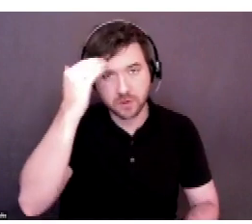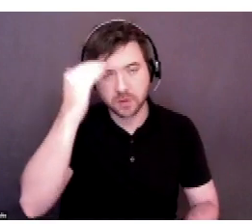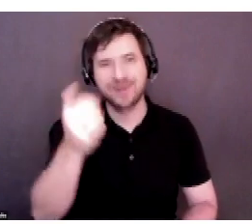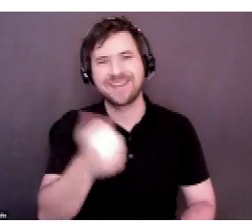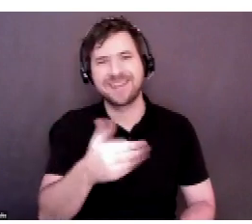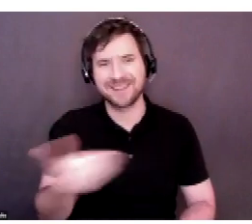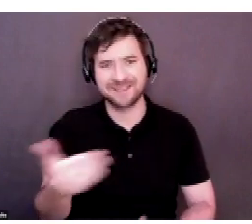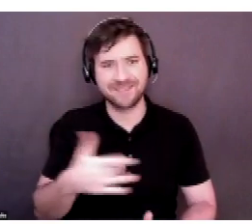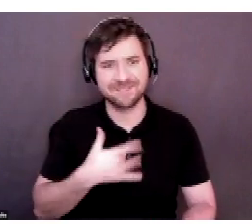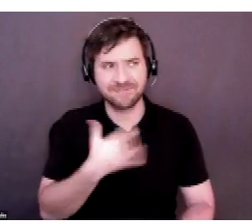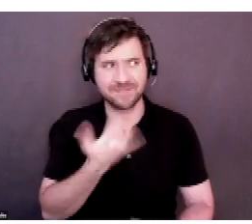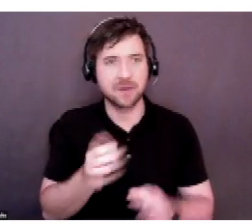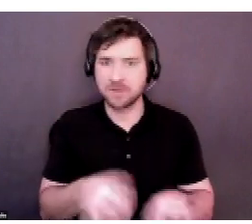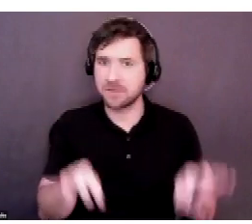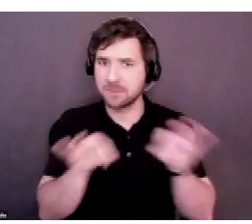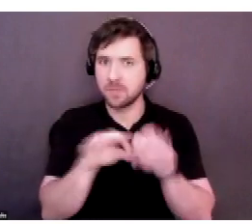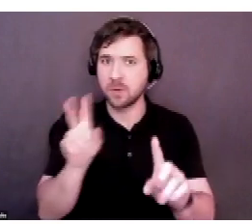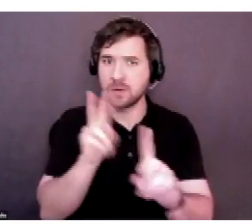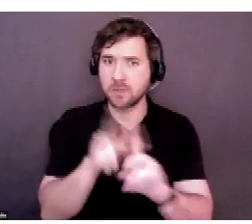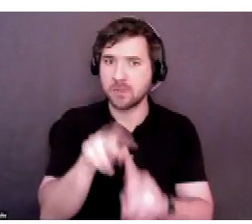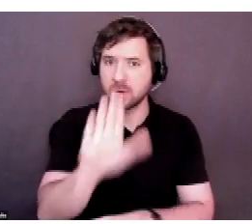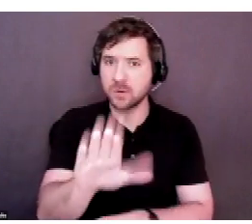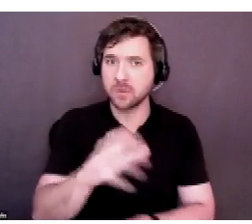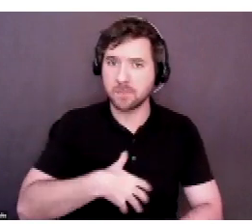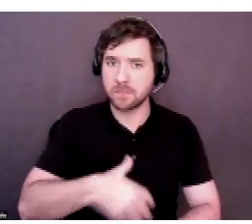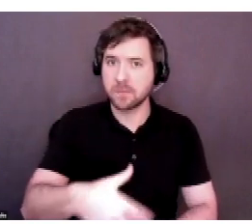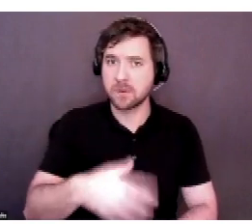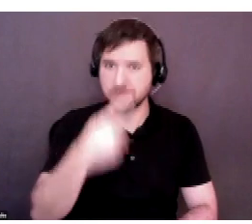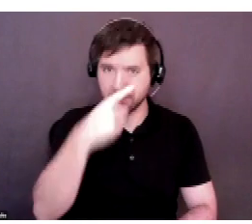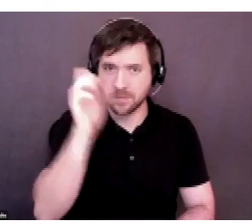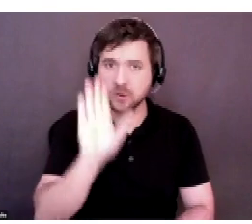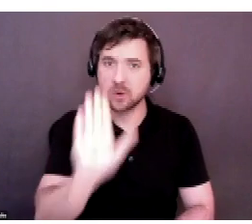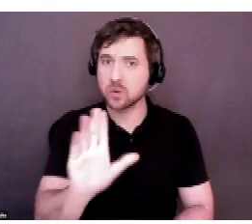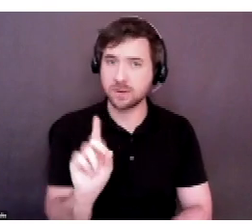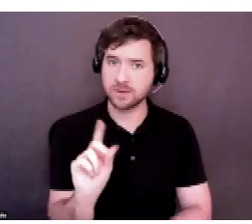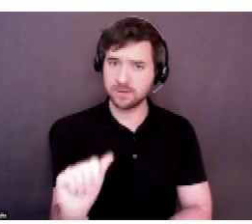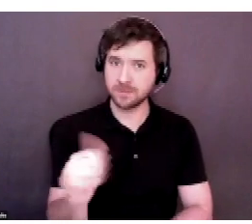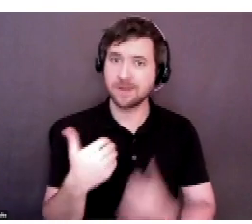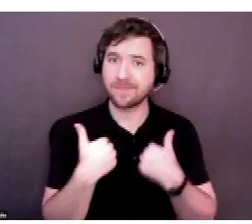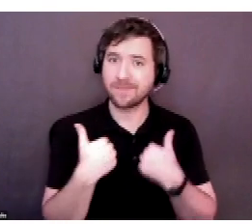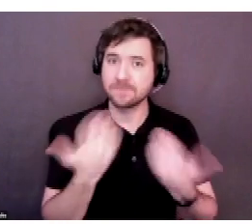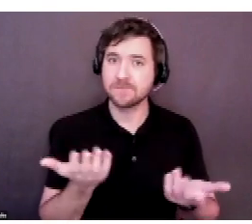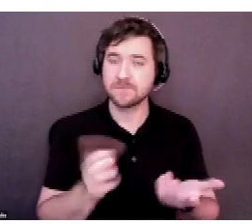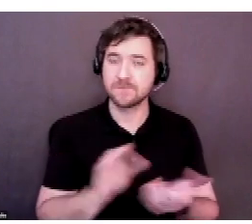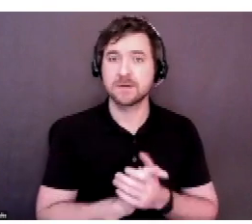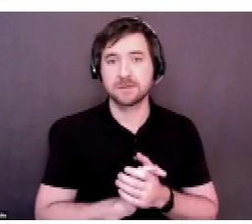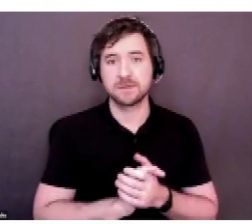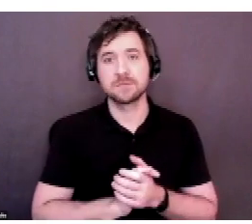your pregnancy due to your disability. And as we work